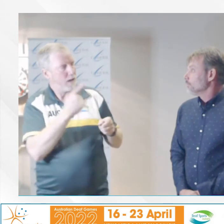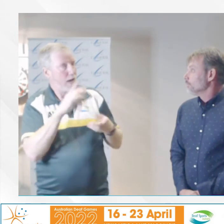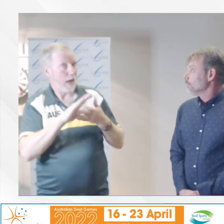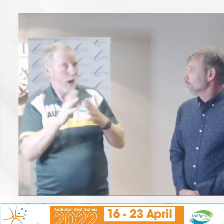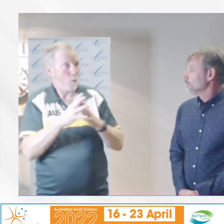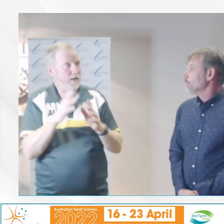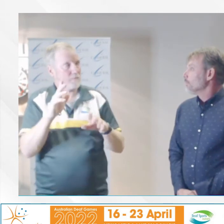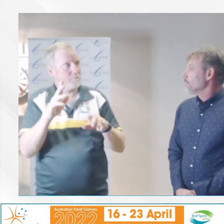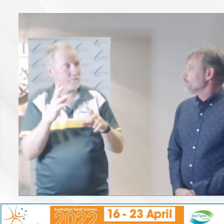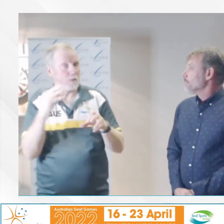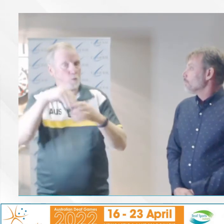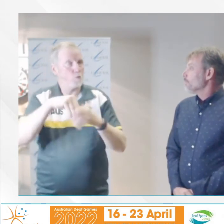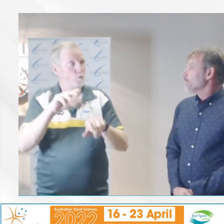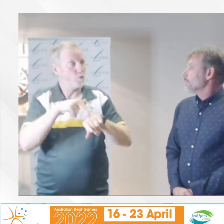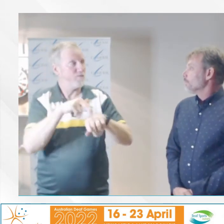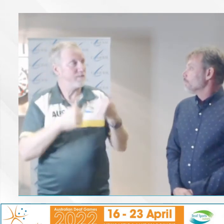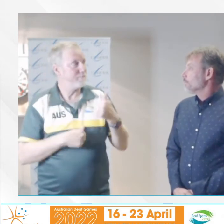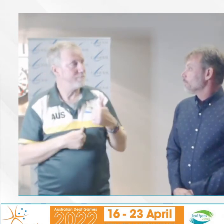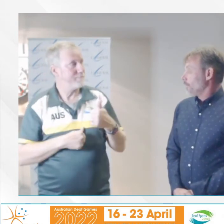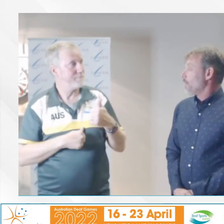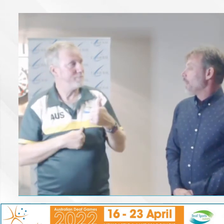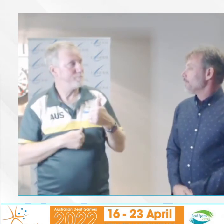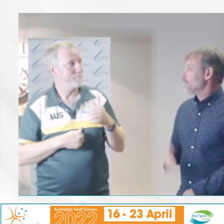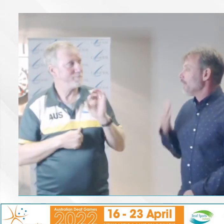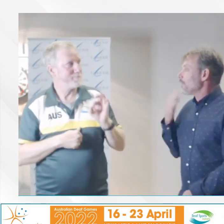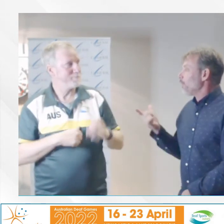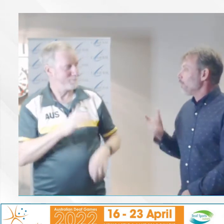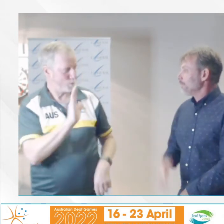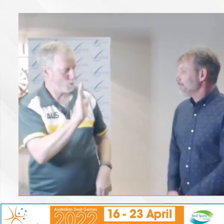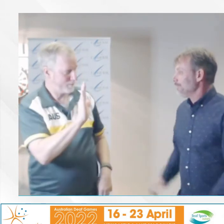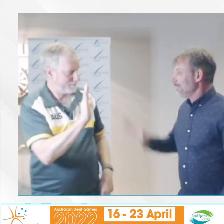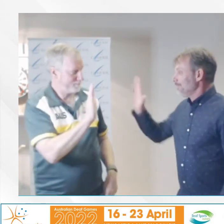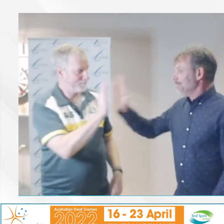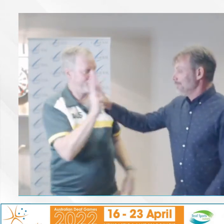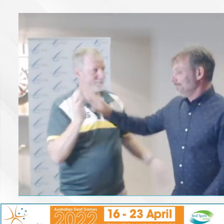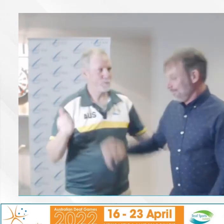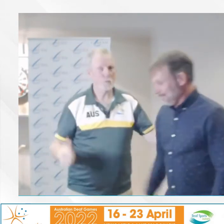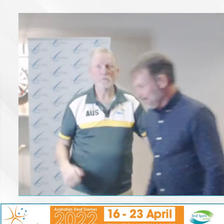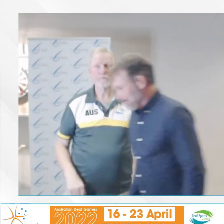after the official chris uh presentations finished and we can see how we can make that out thanks